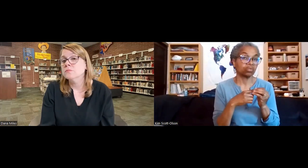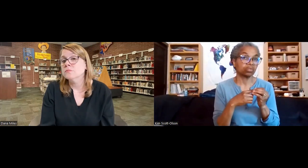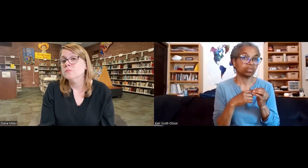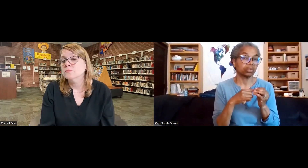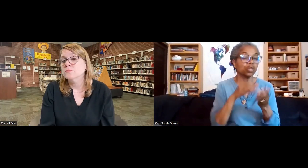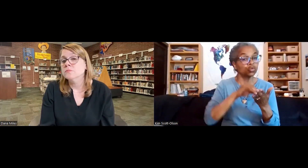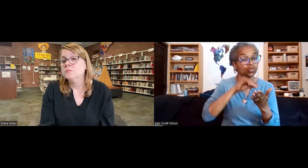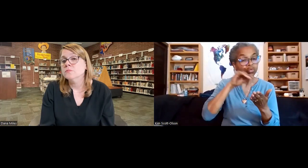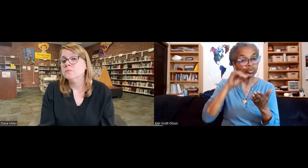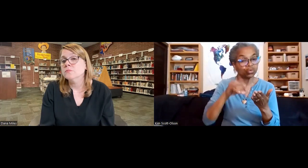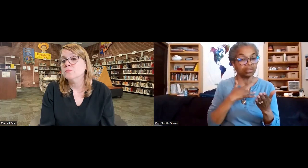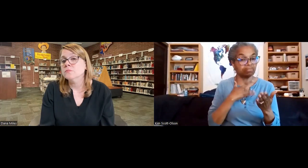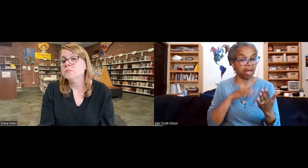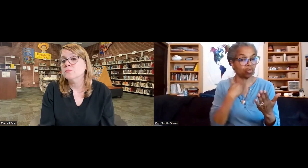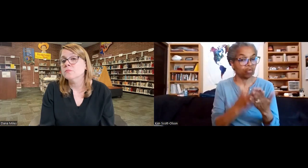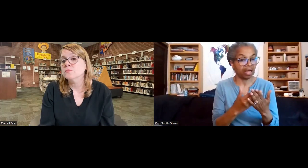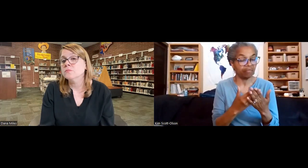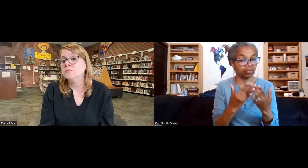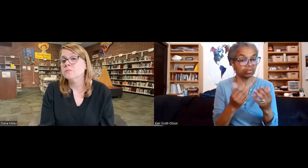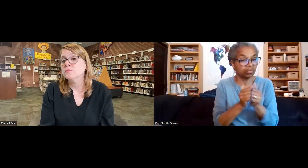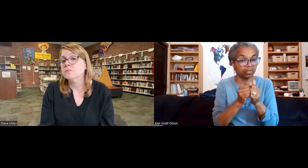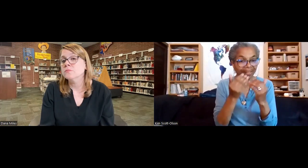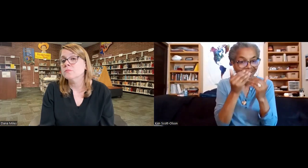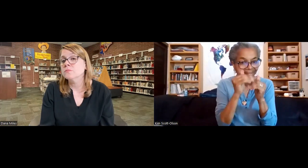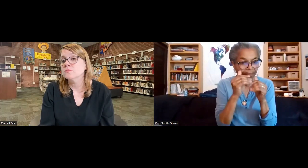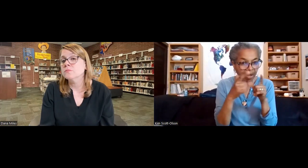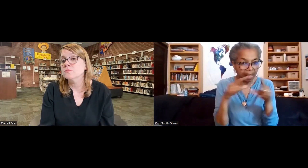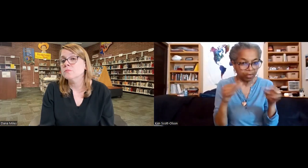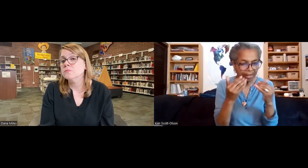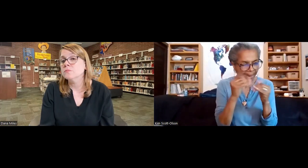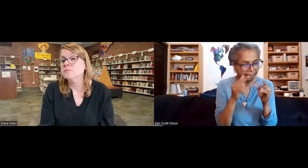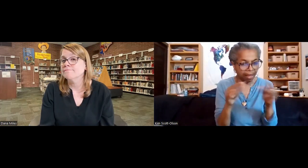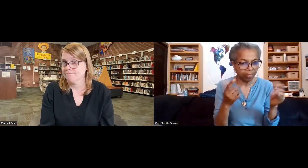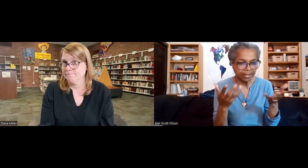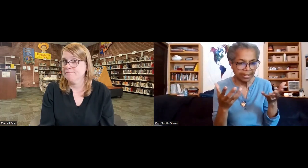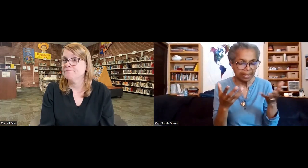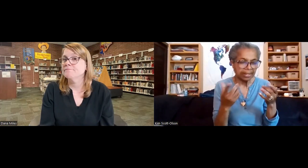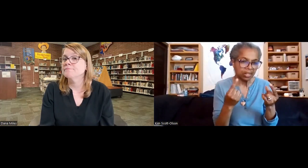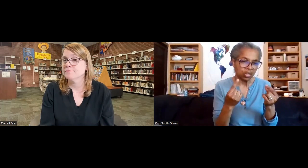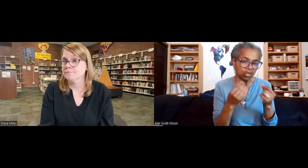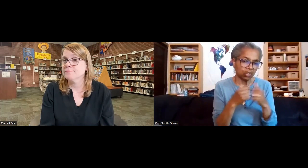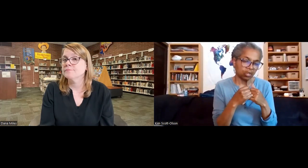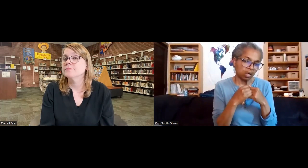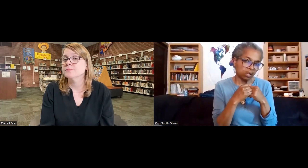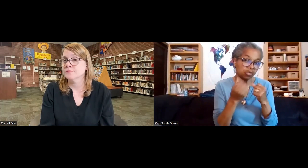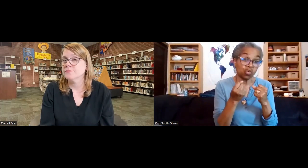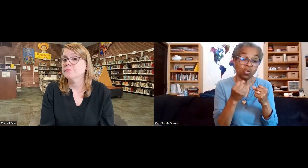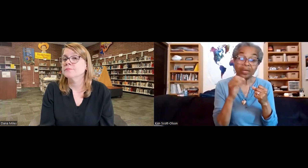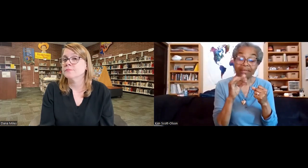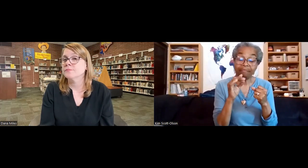is in a situation where a student arrives with very limited language.